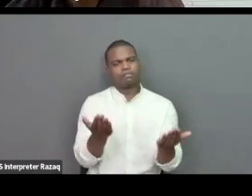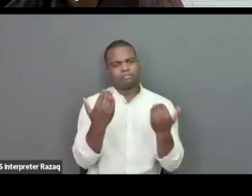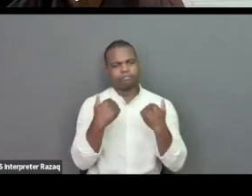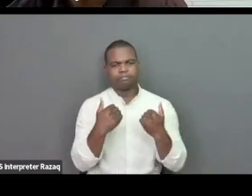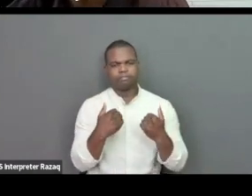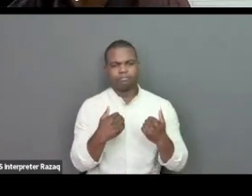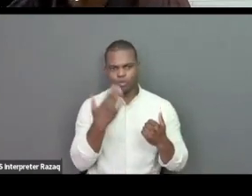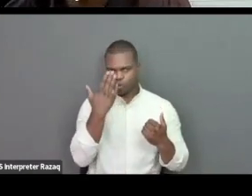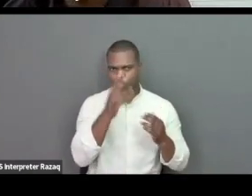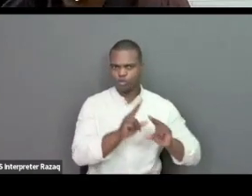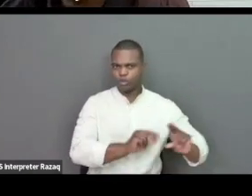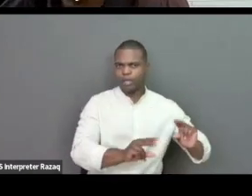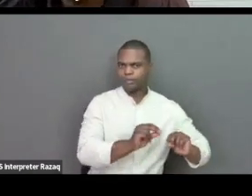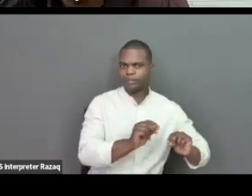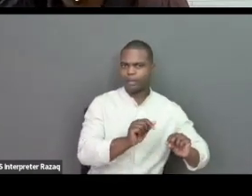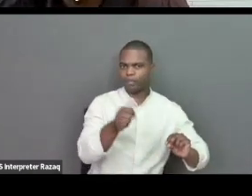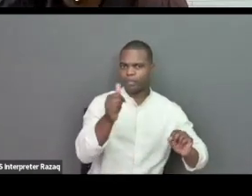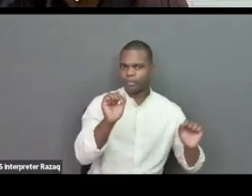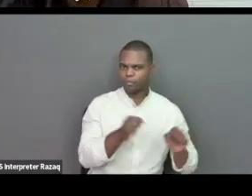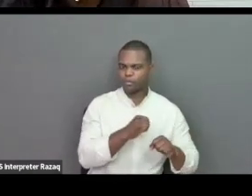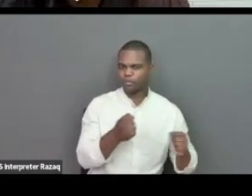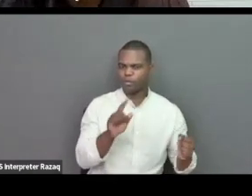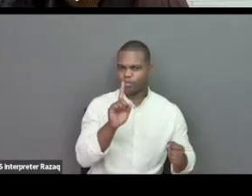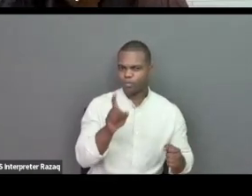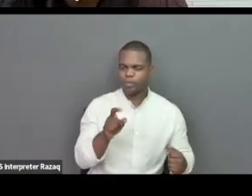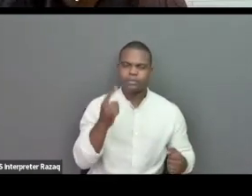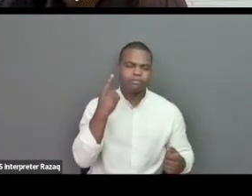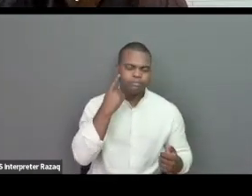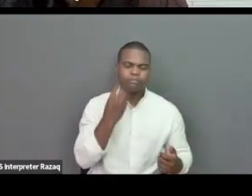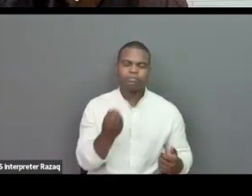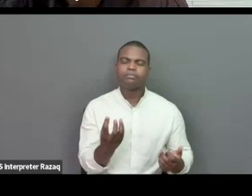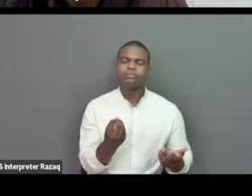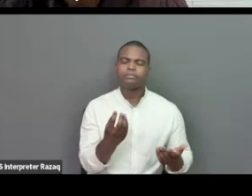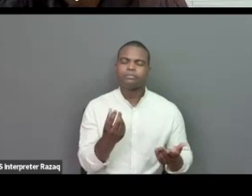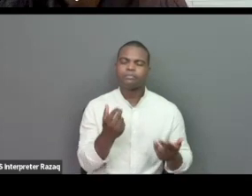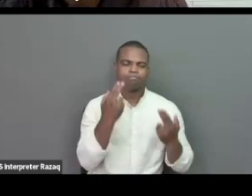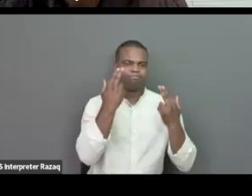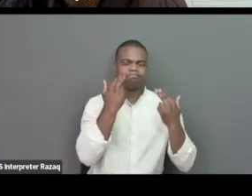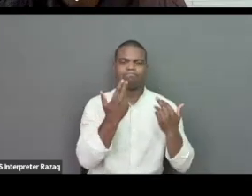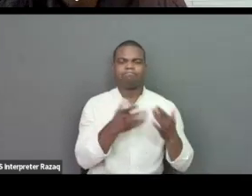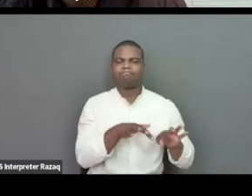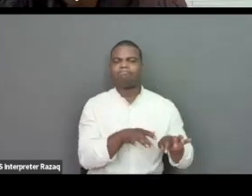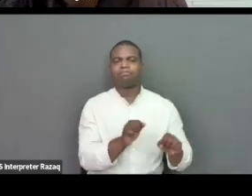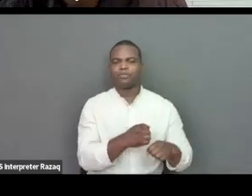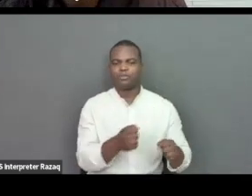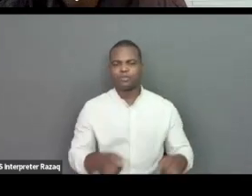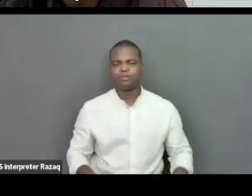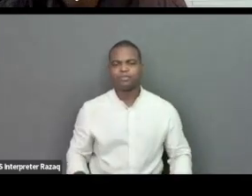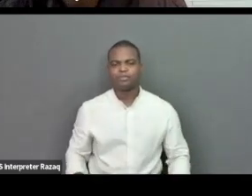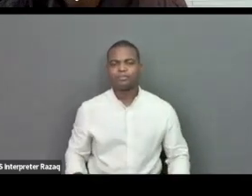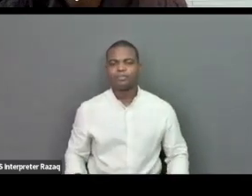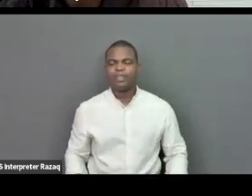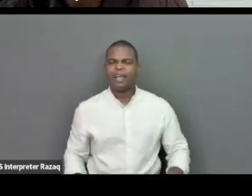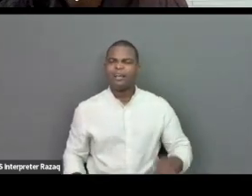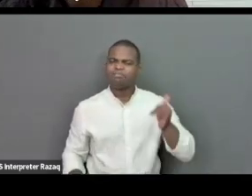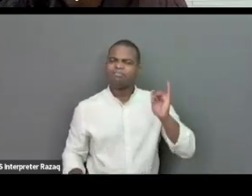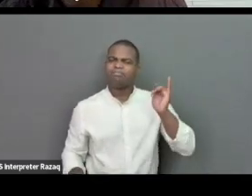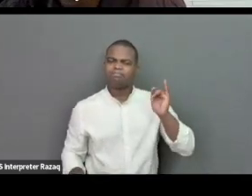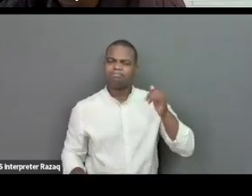There's already one question in the chat. Are there any plans to promote the option to provide